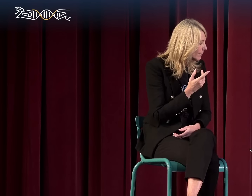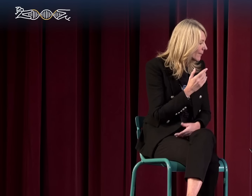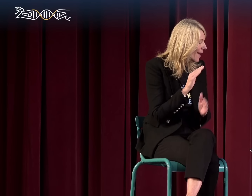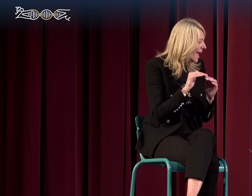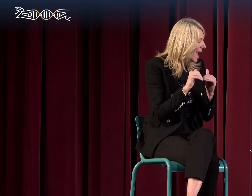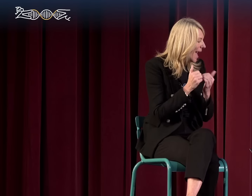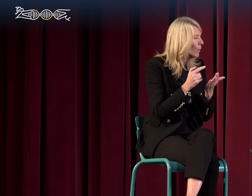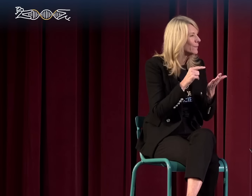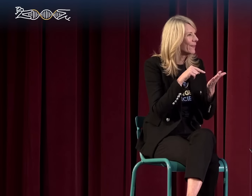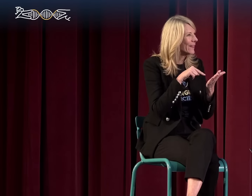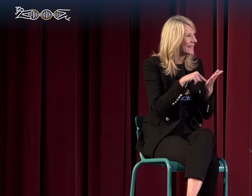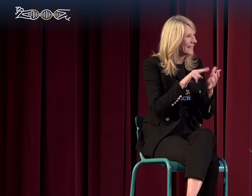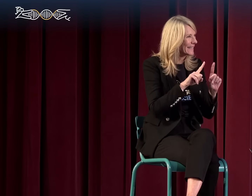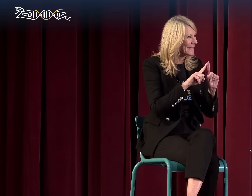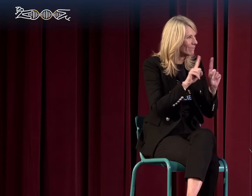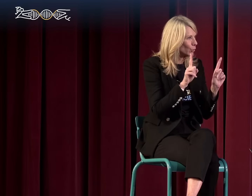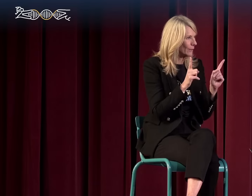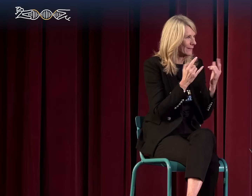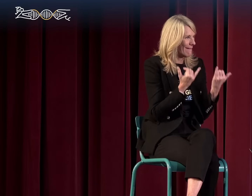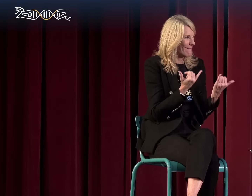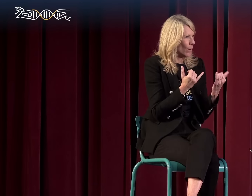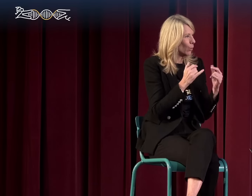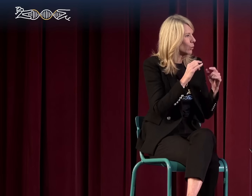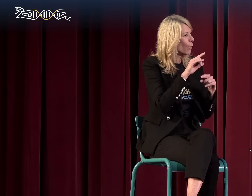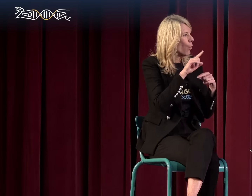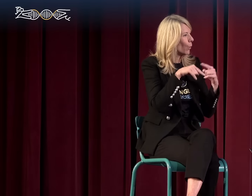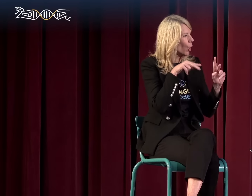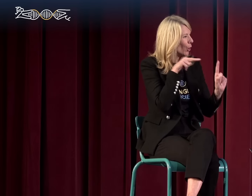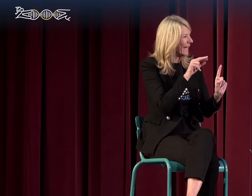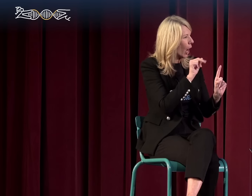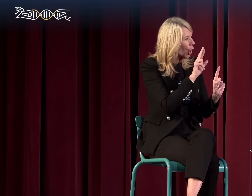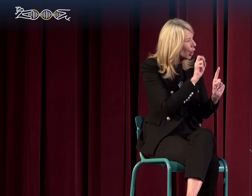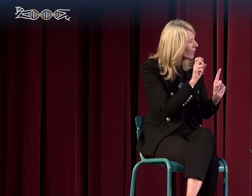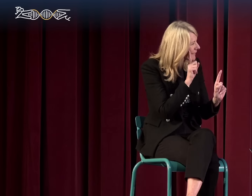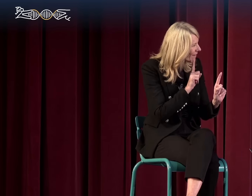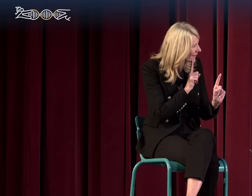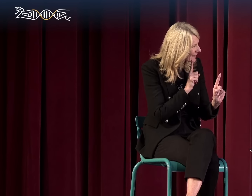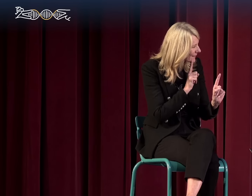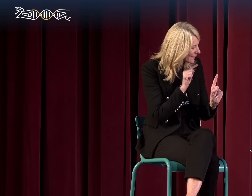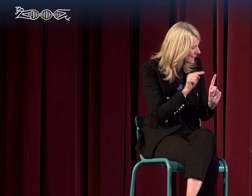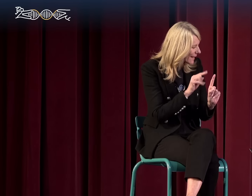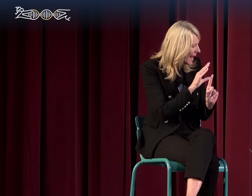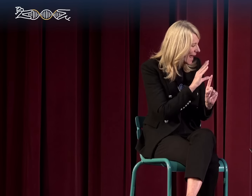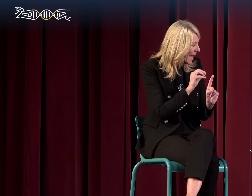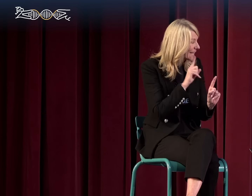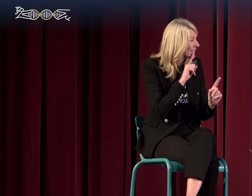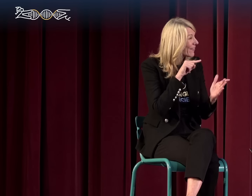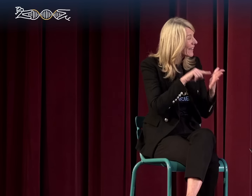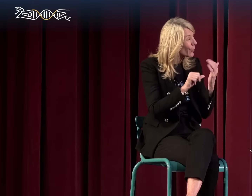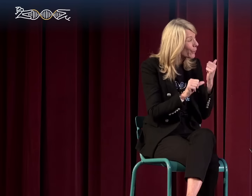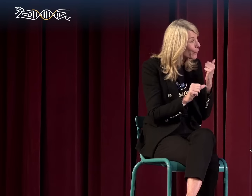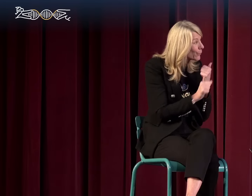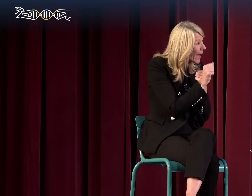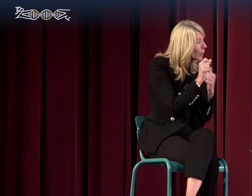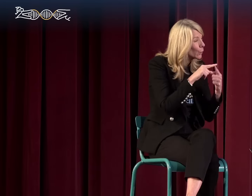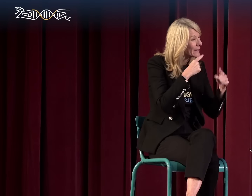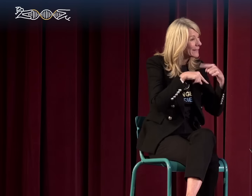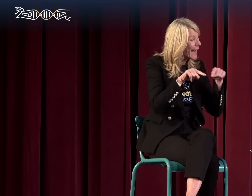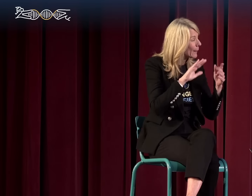So, how is this different from the attempts to cure Deaf people in the past?